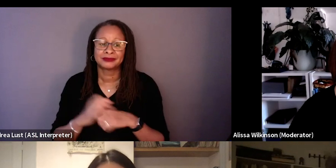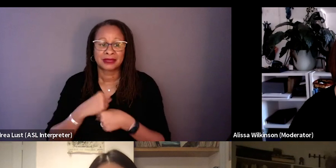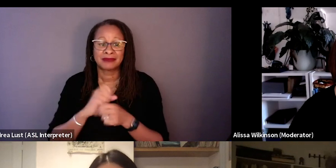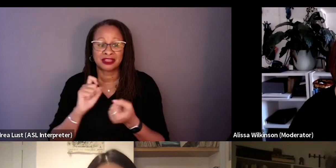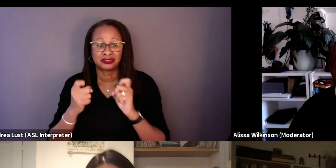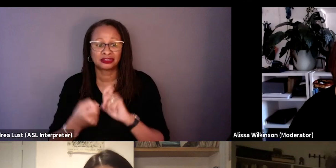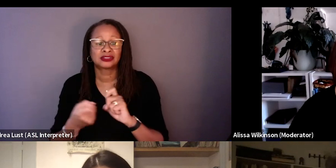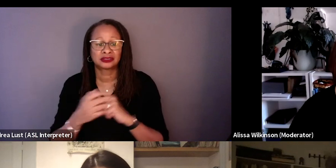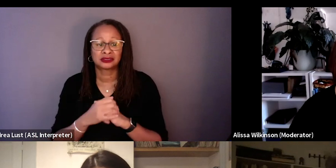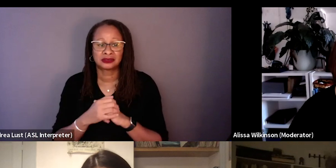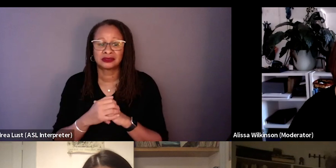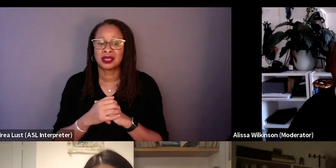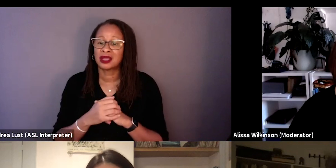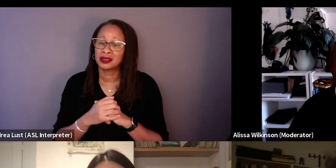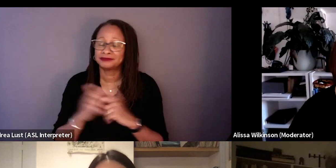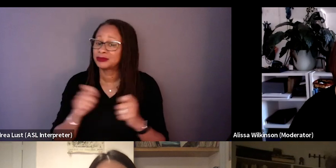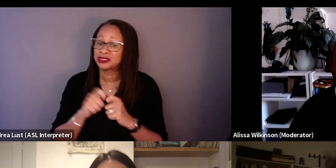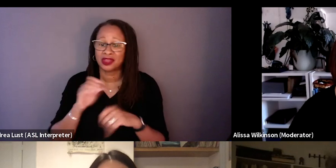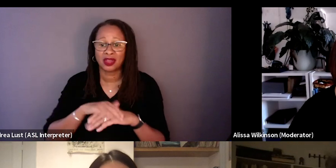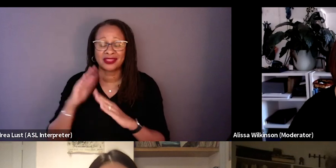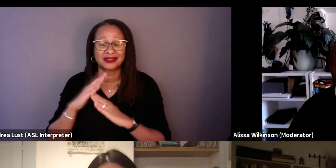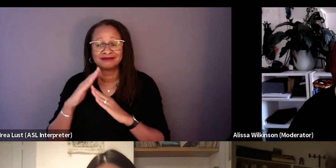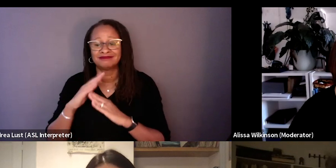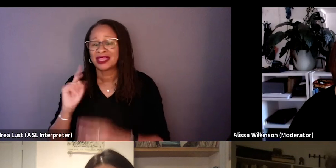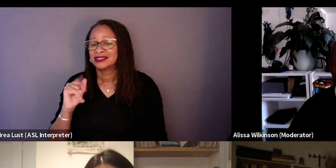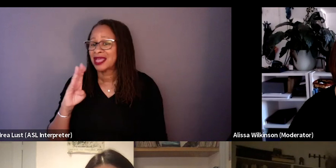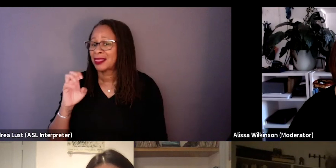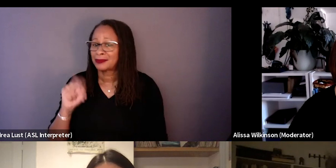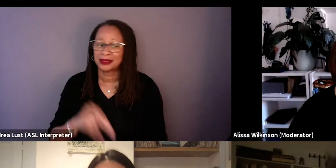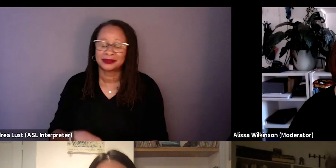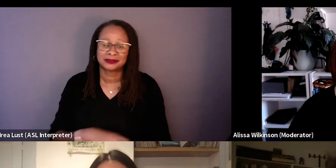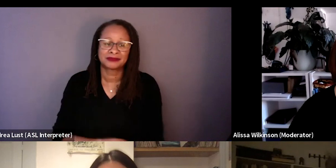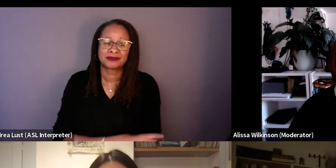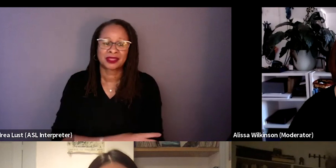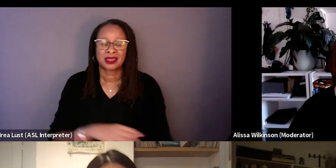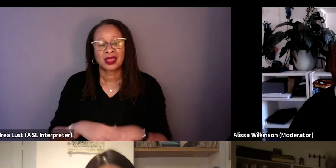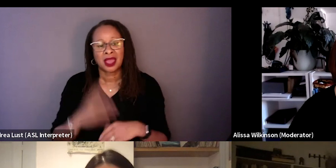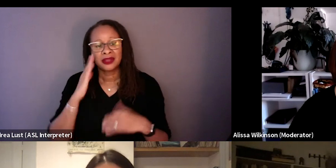put pressure on the Taliban work on re-opening good schools. I know that we have a long way to go,